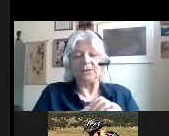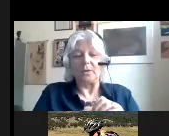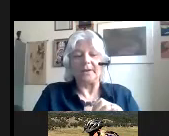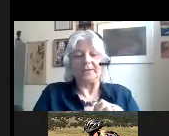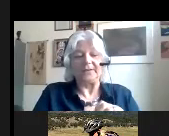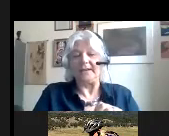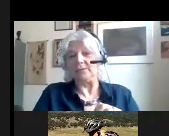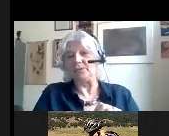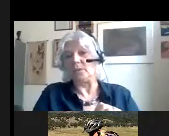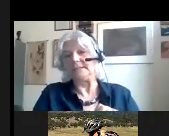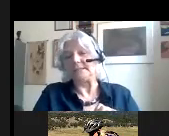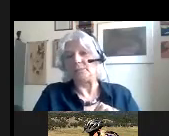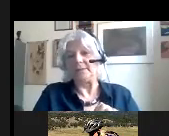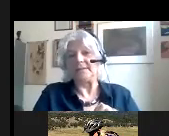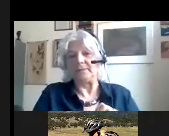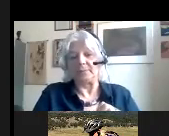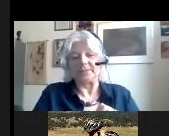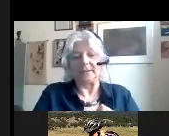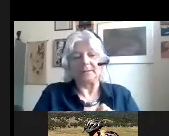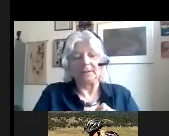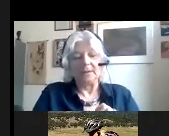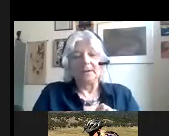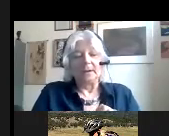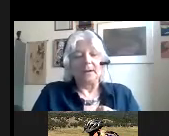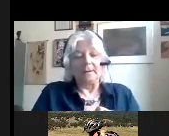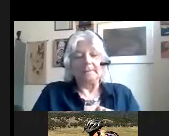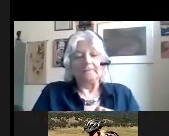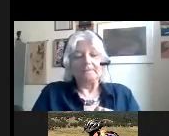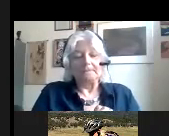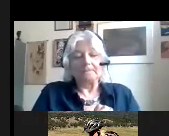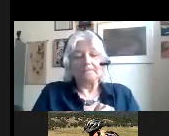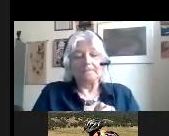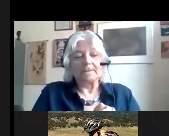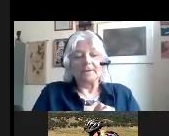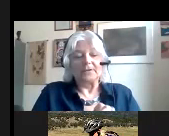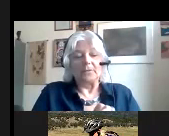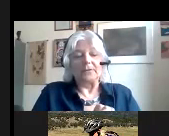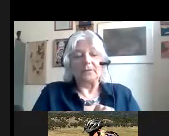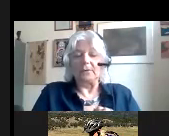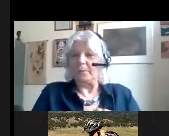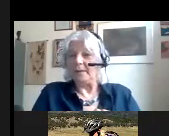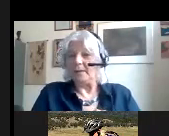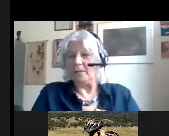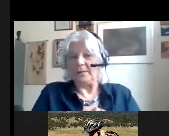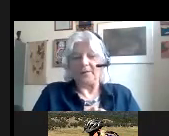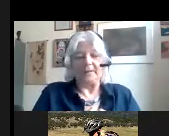In 2015, it was 26.7%. Let's look at spending a little bit in some of